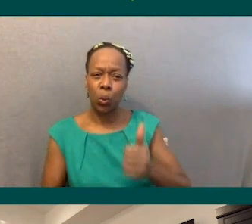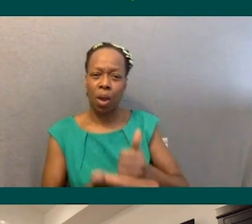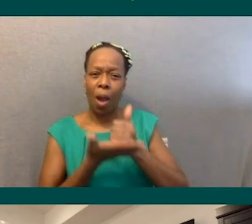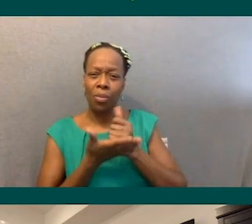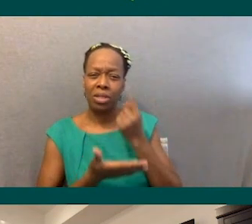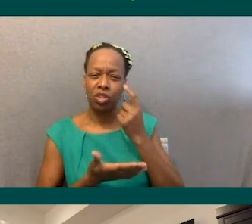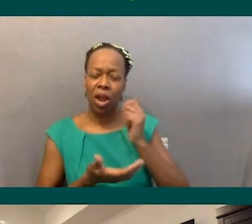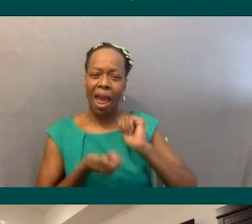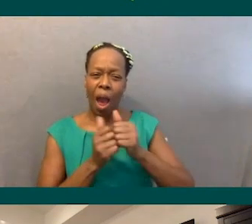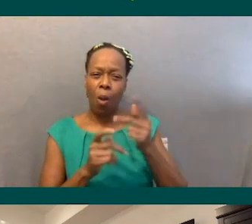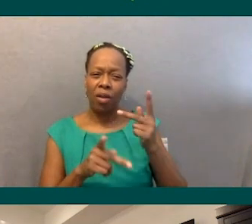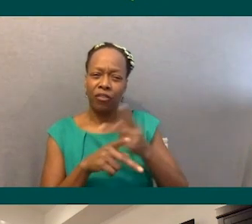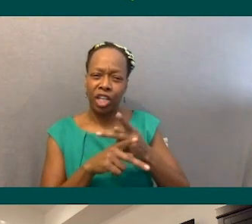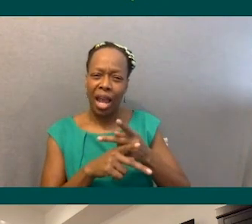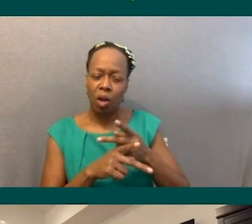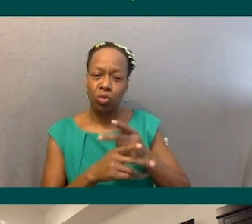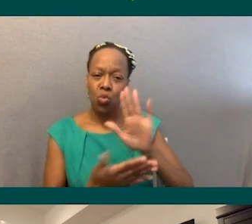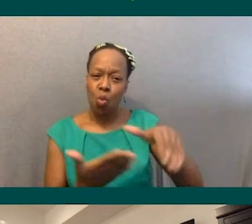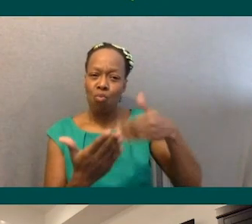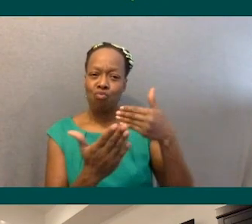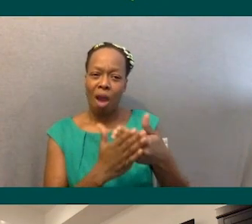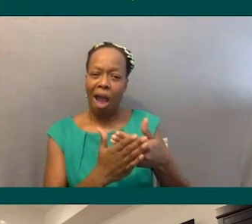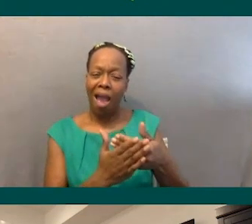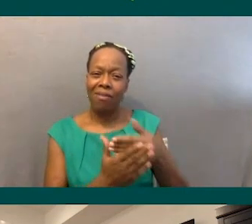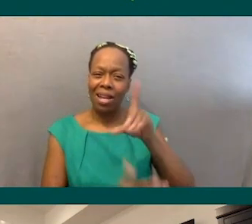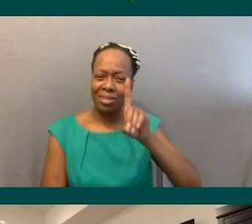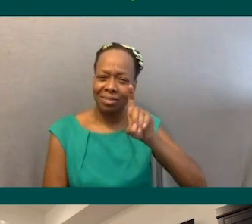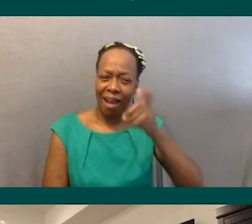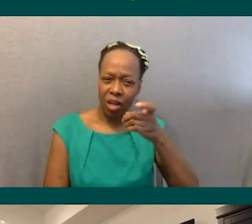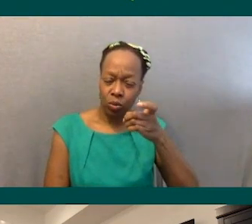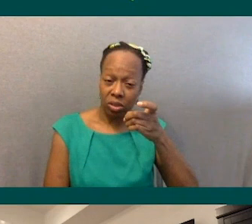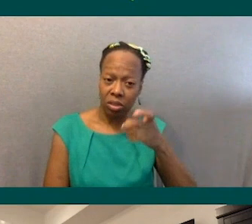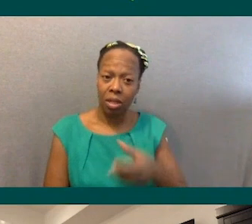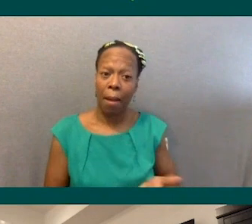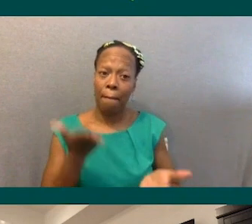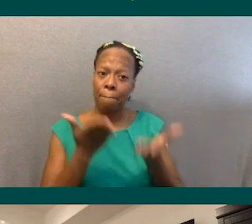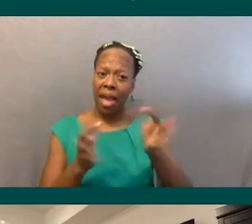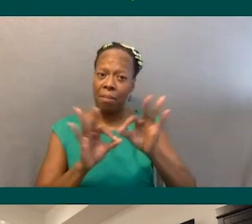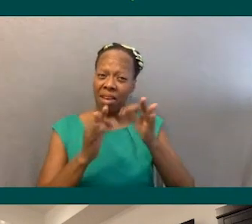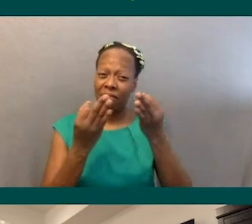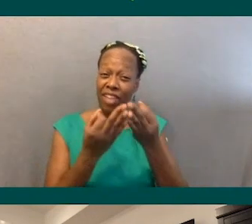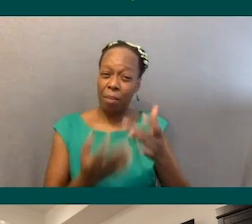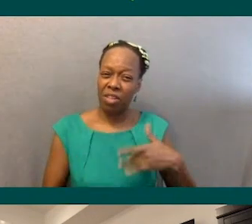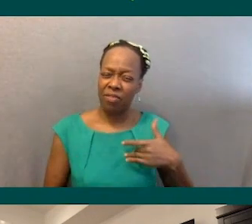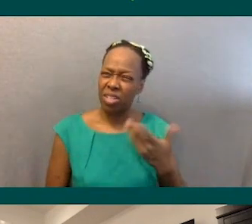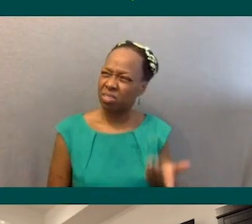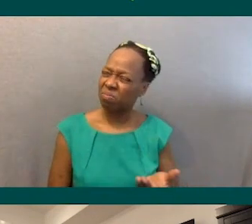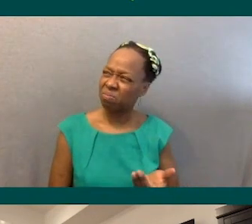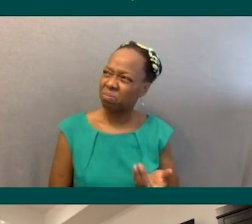so a family might feel that maybe a child's movement feels a little bit different to them.